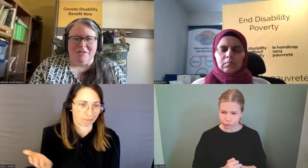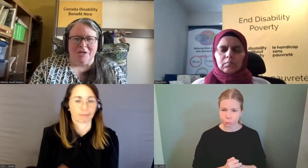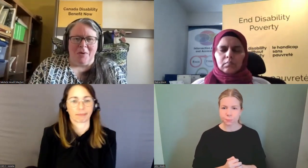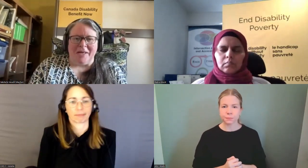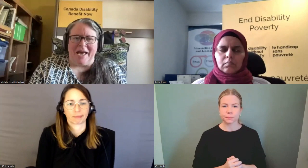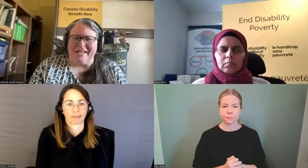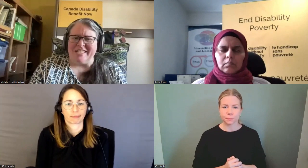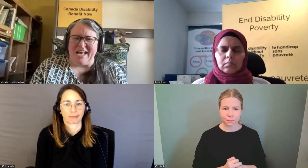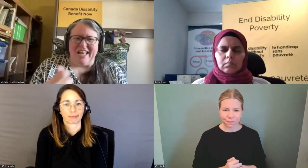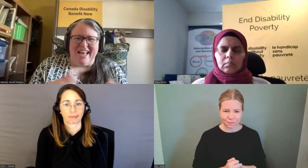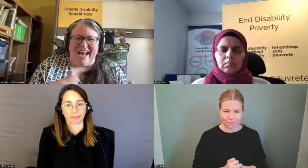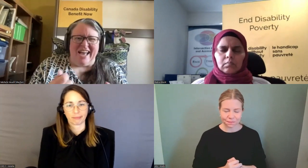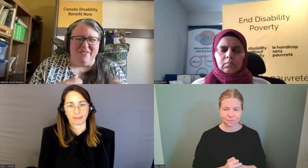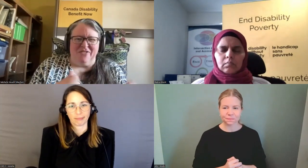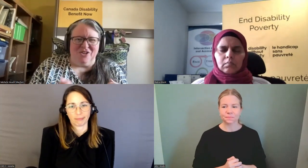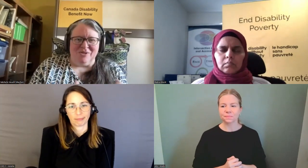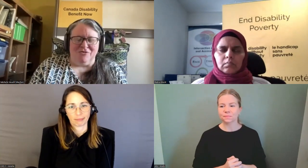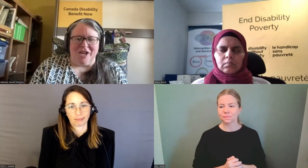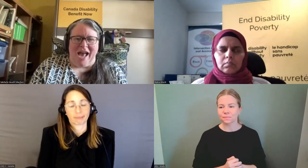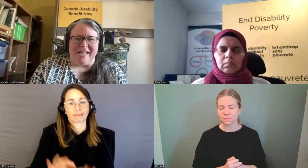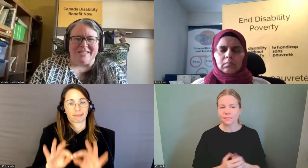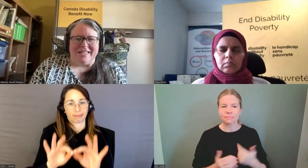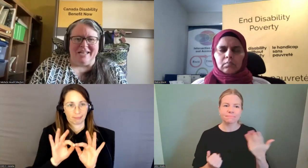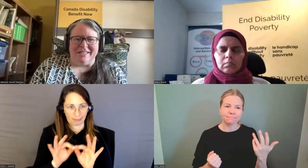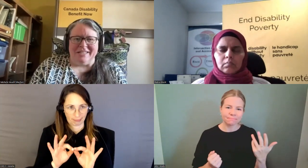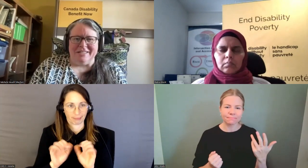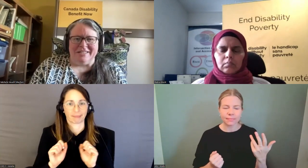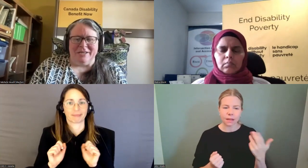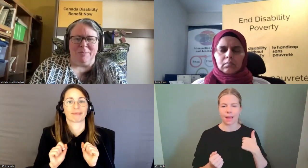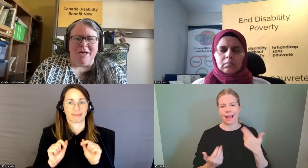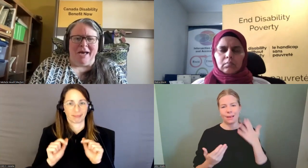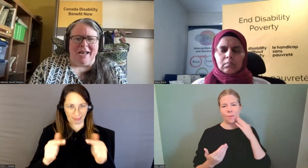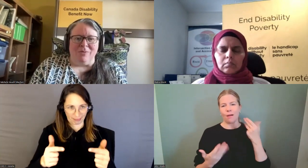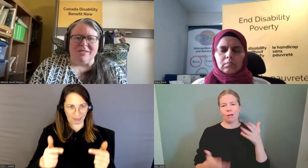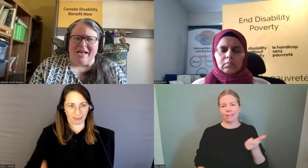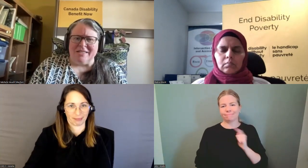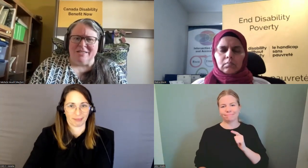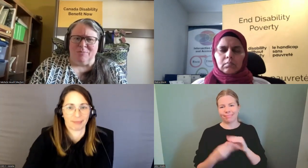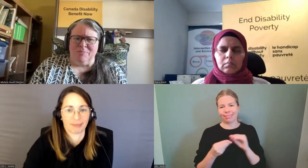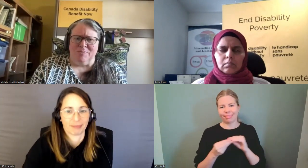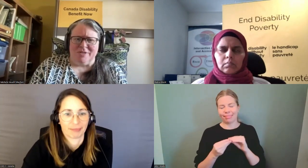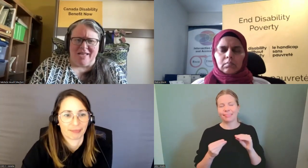TO GO AGAIN BECAUSE I HAVE A FEW DIFFERENT HATS THAT I -- AND I WAS ASKED TO PRESENT